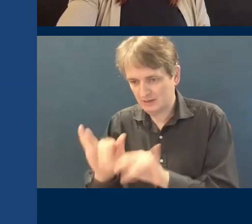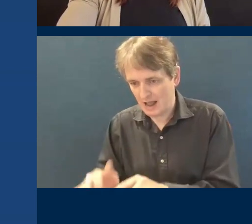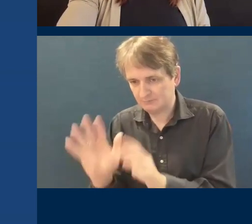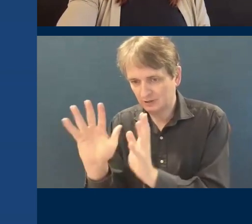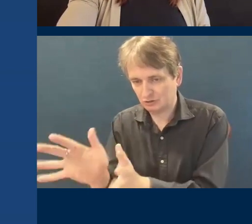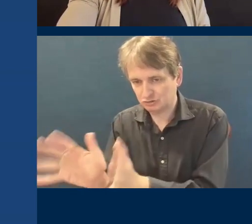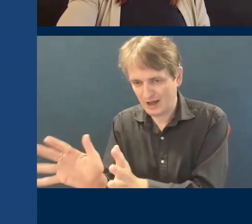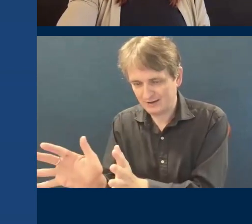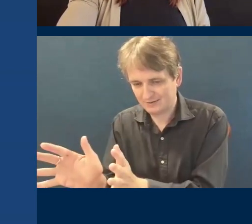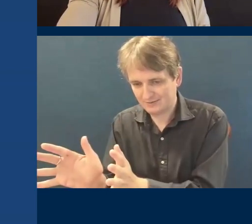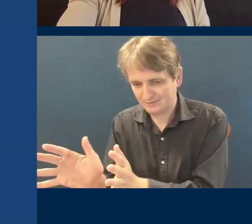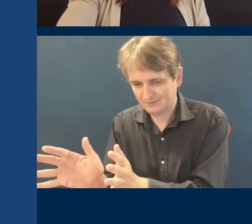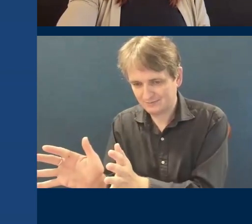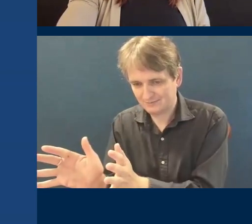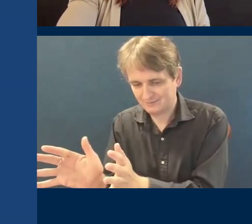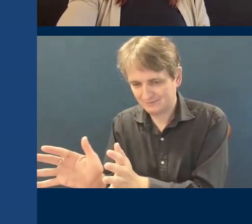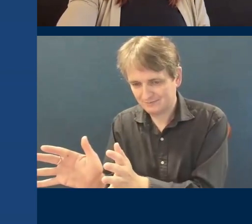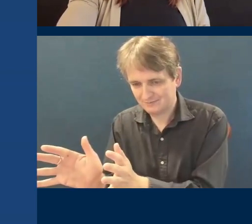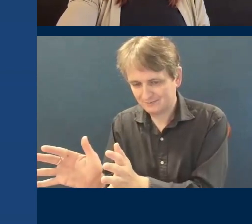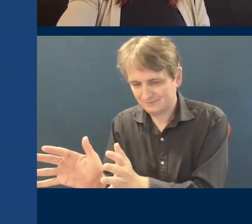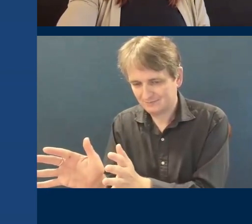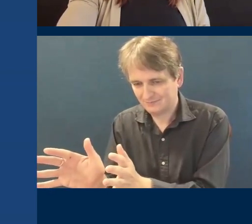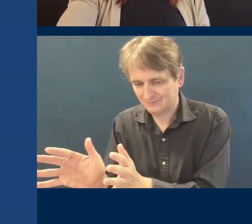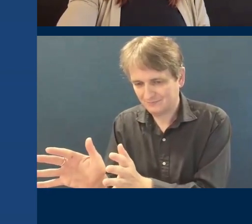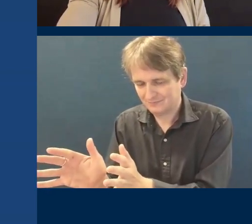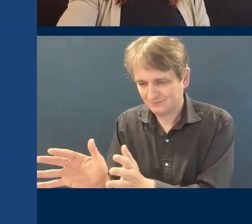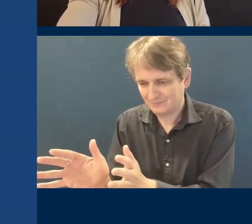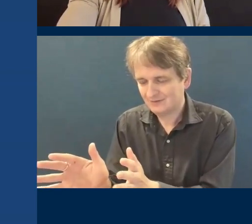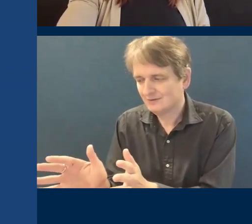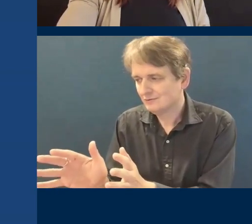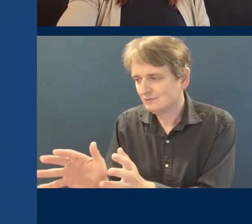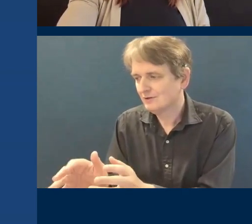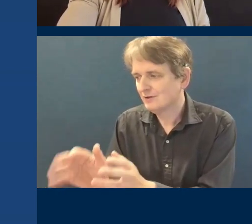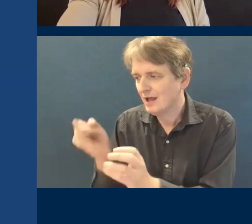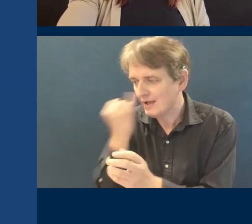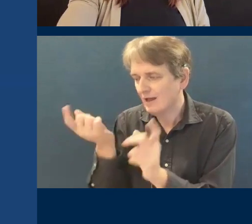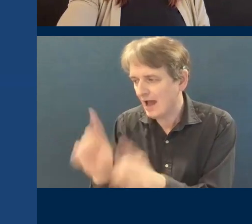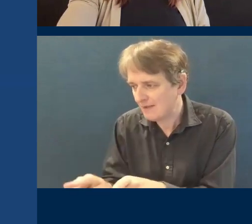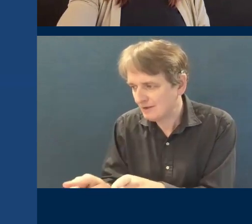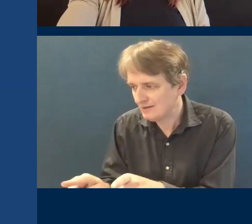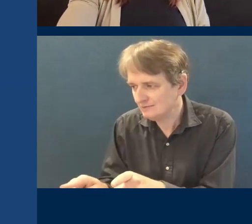As well as you have a a person you want to make sure that they can type in chat and have the screen reader as well.